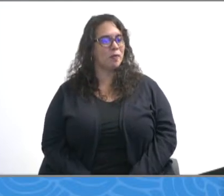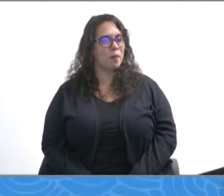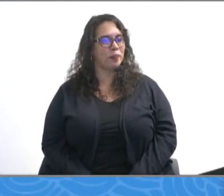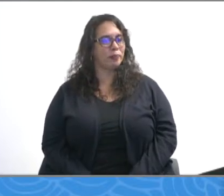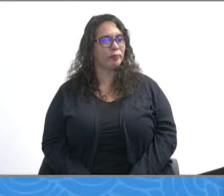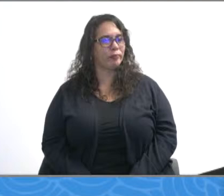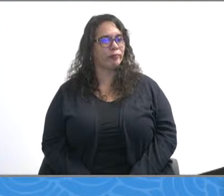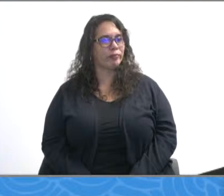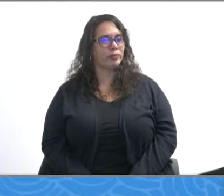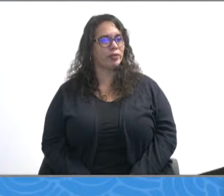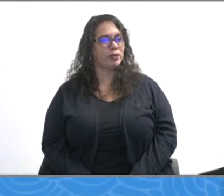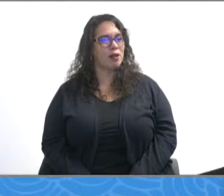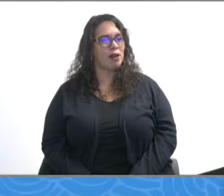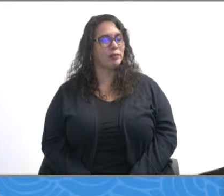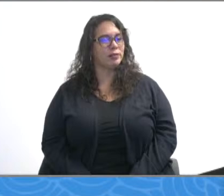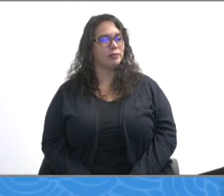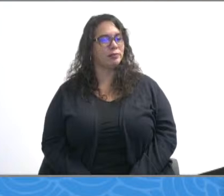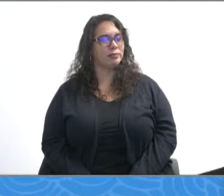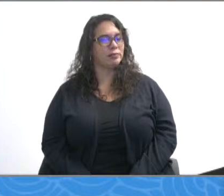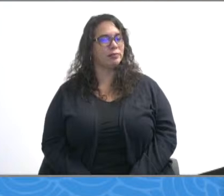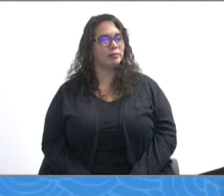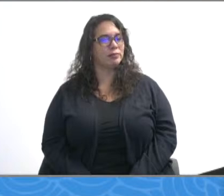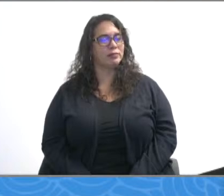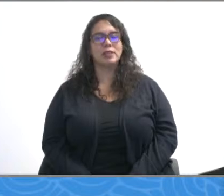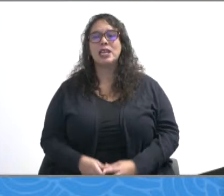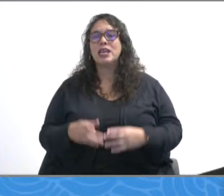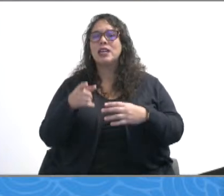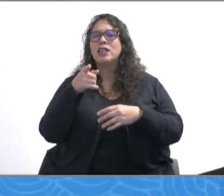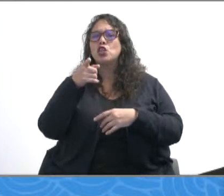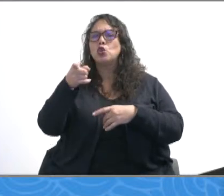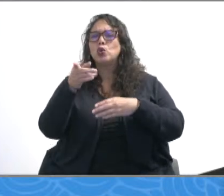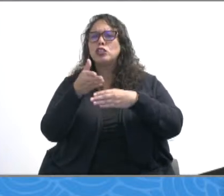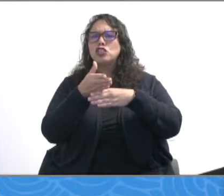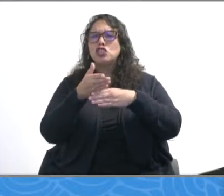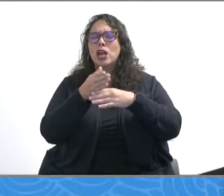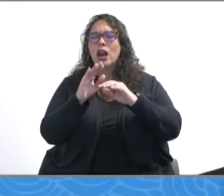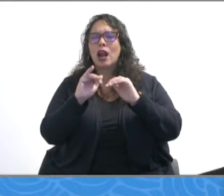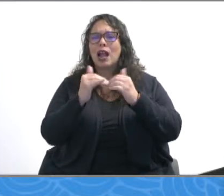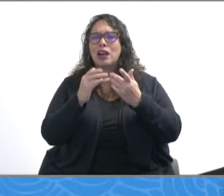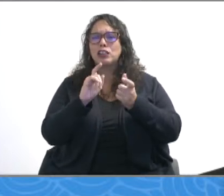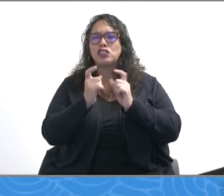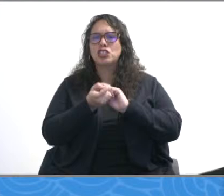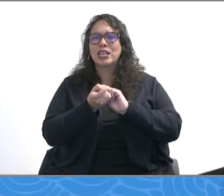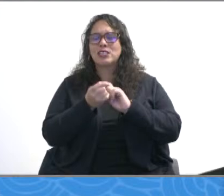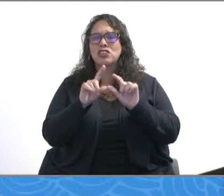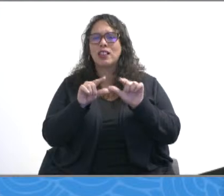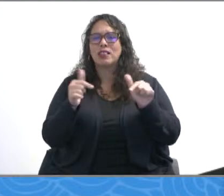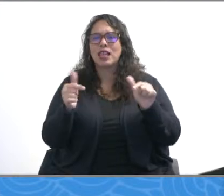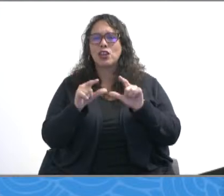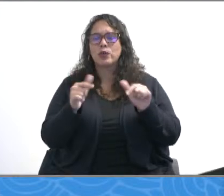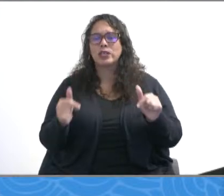Ms. Carmen, can you share how to change the language too for those that need it in Spanish, please? Sure.